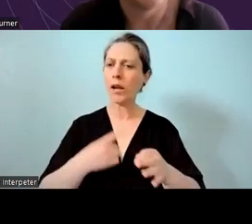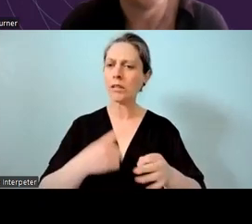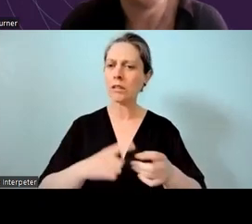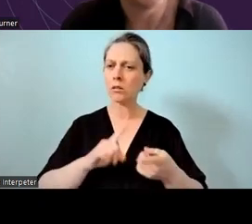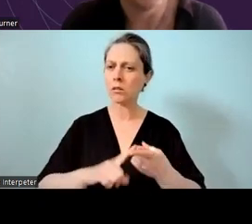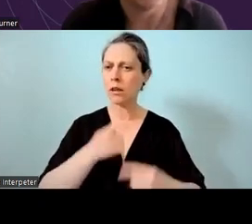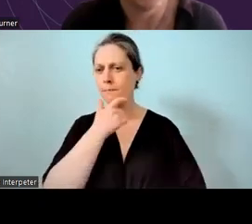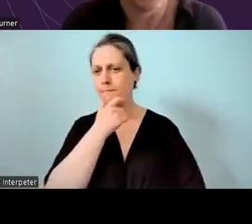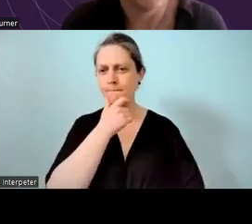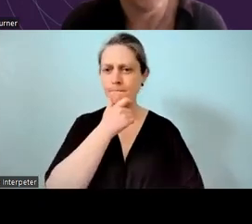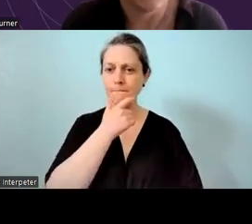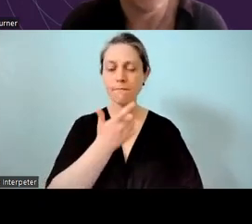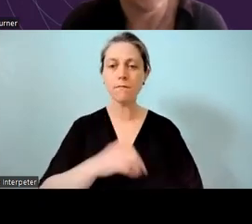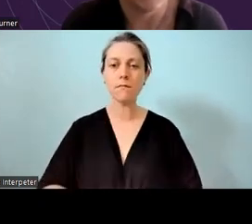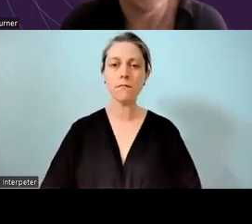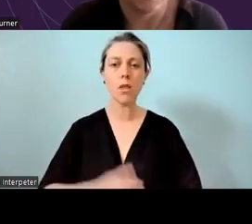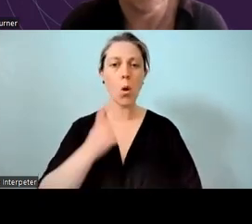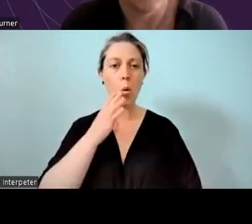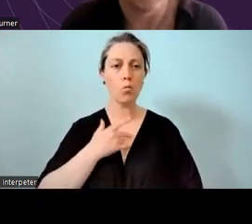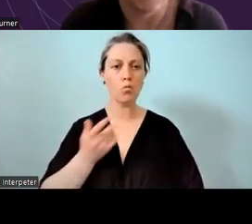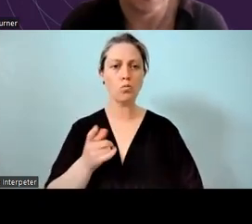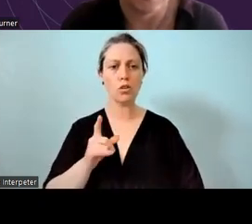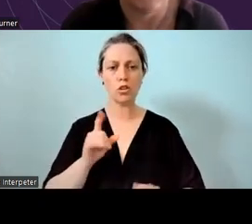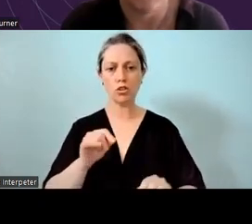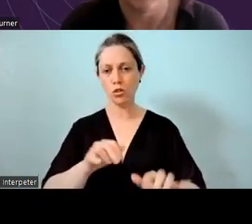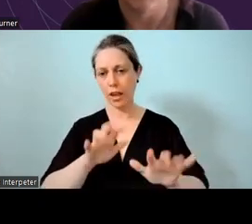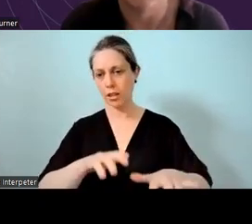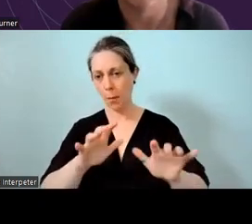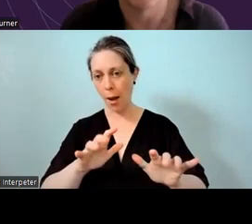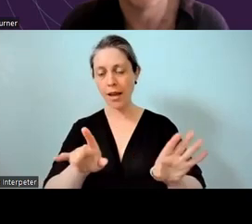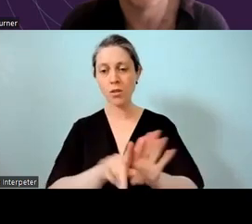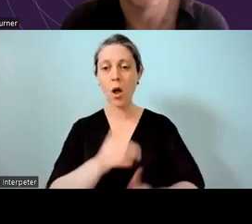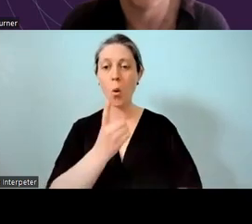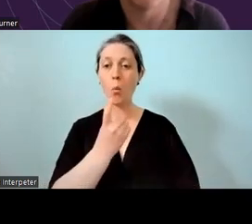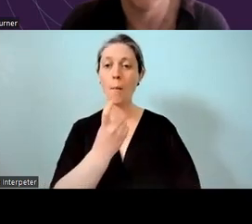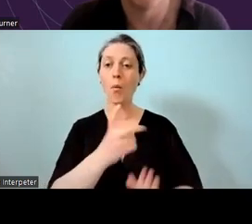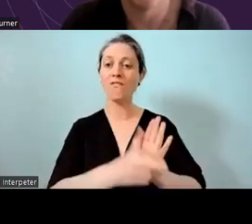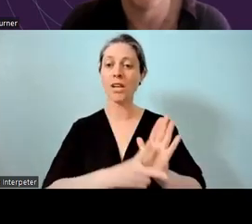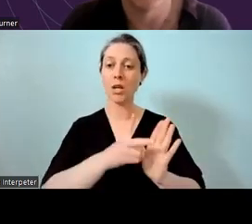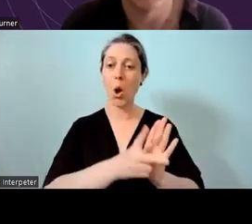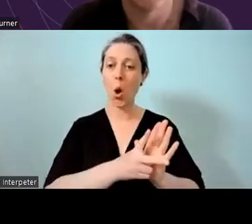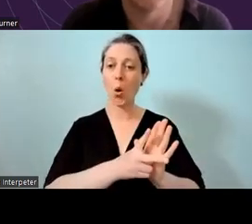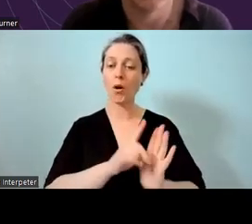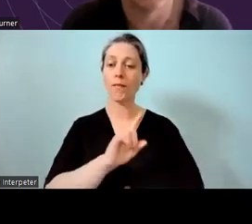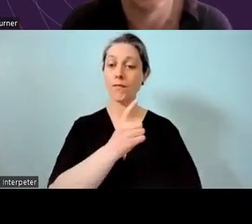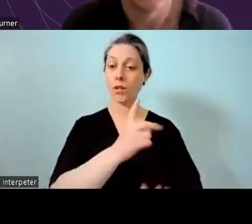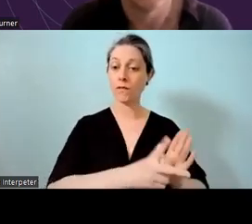While you do that, we're gonna have a look at a video. Now the first video we watched in this next one